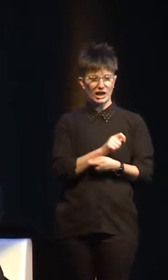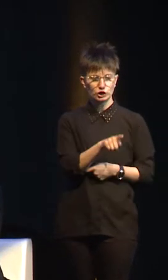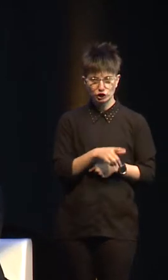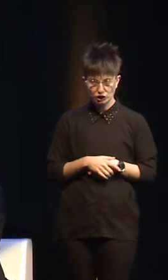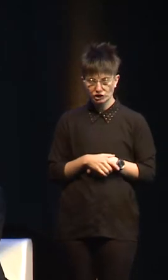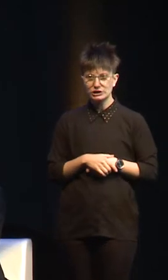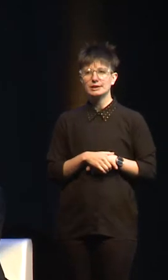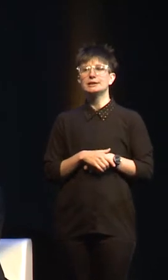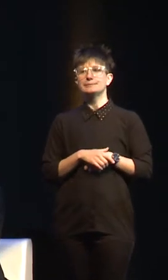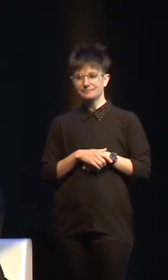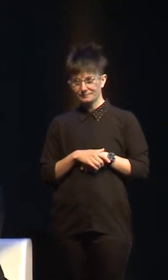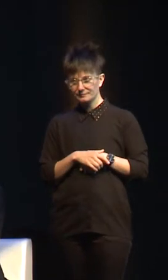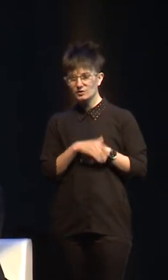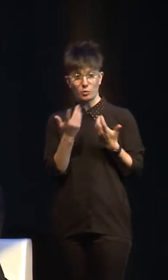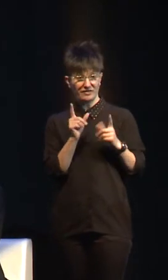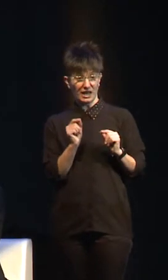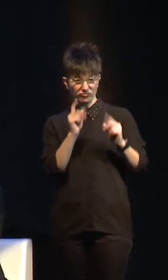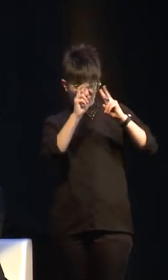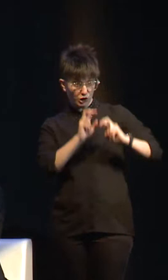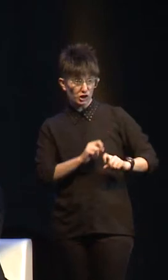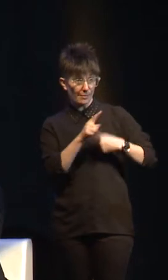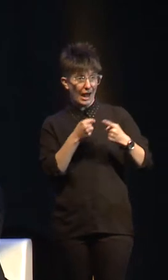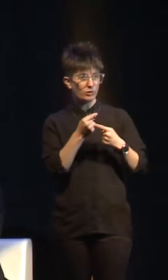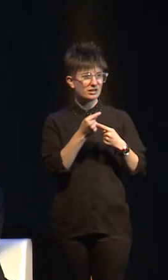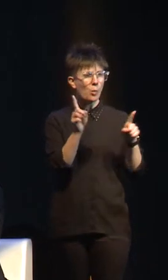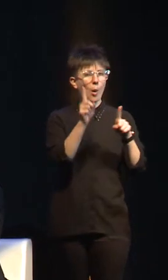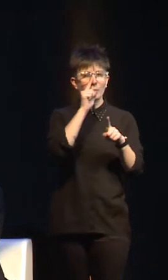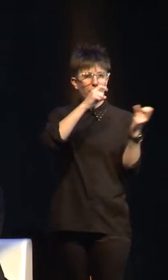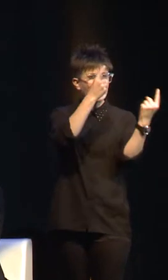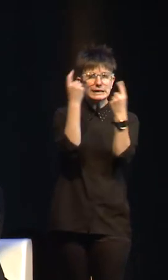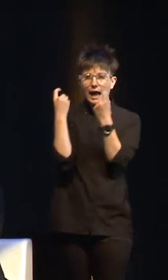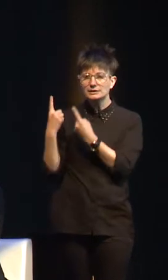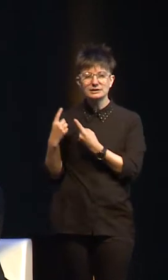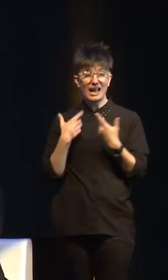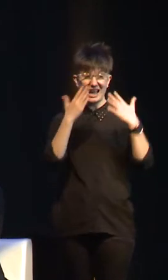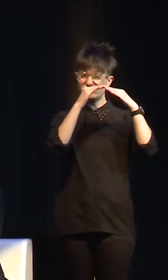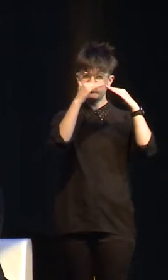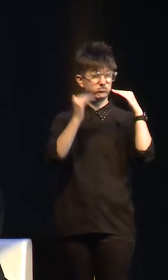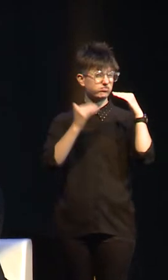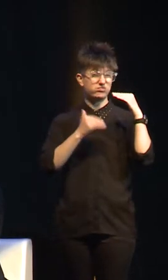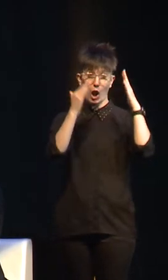on the level of understanding and the level of understanding is poor across the population,